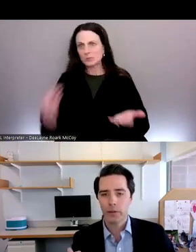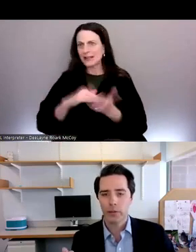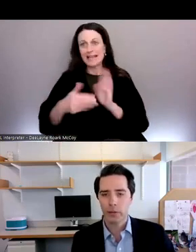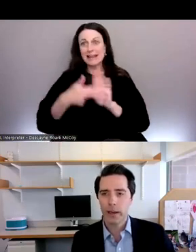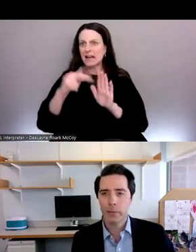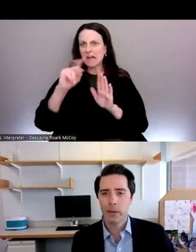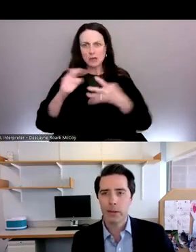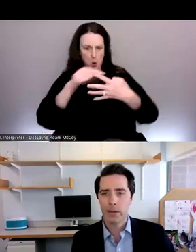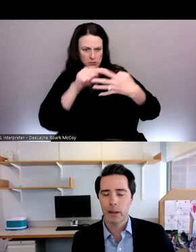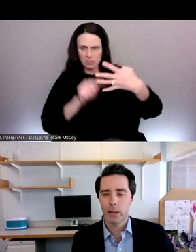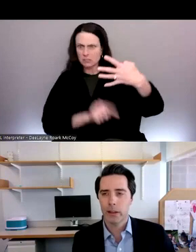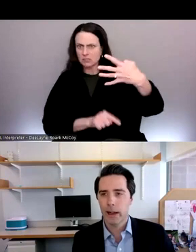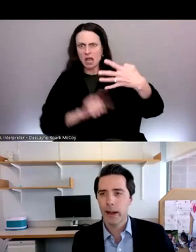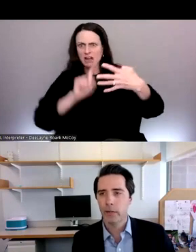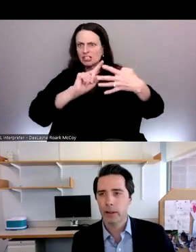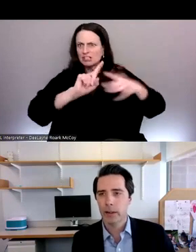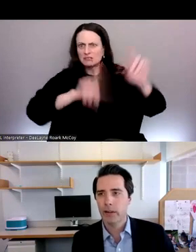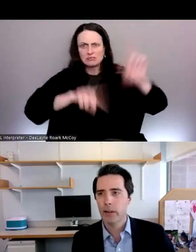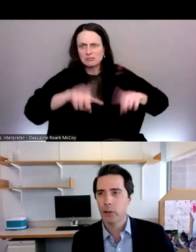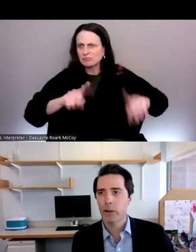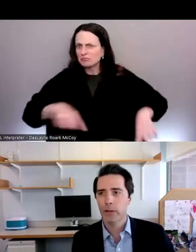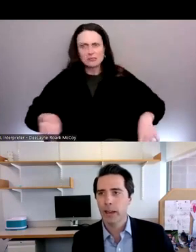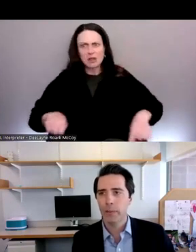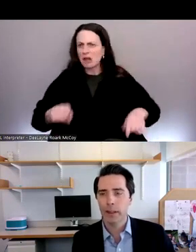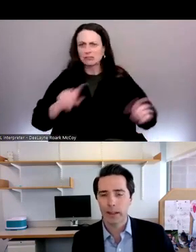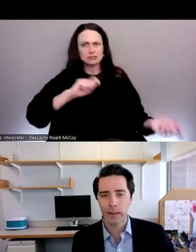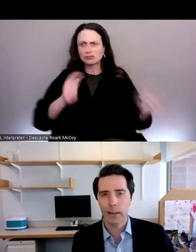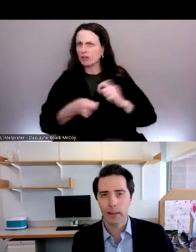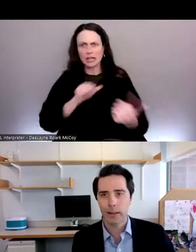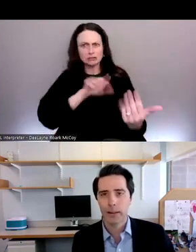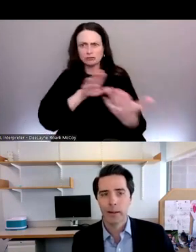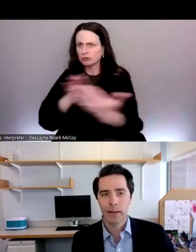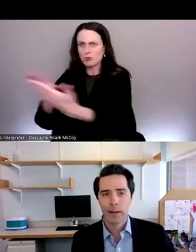frames the discussion that I have with